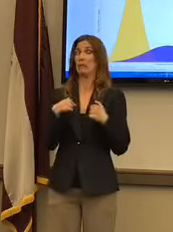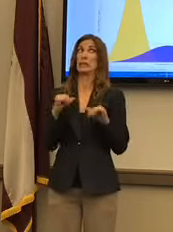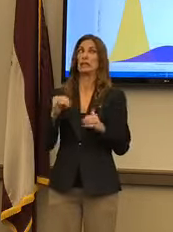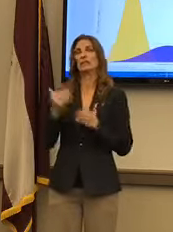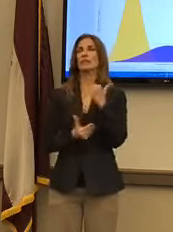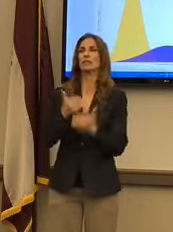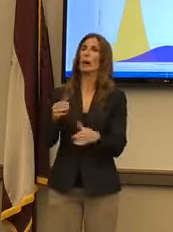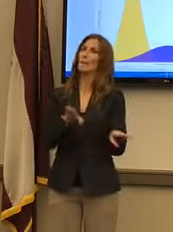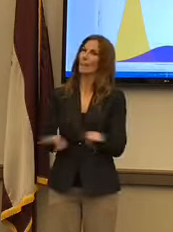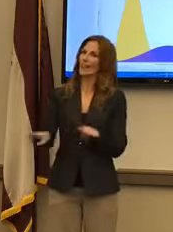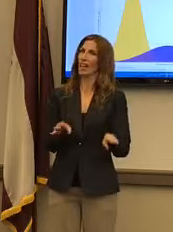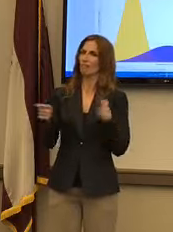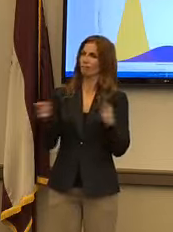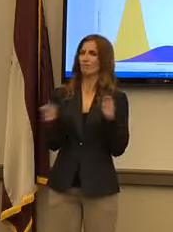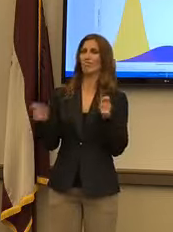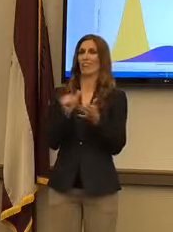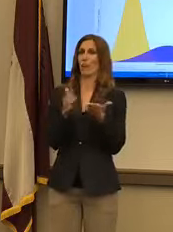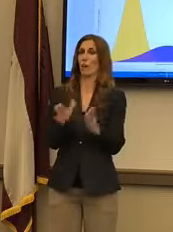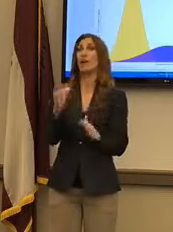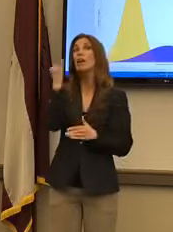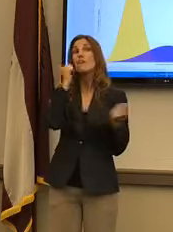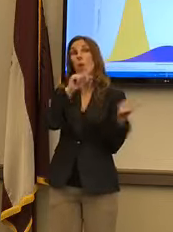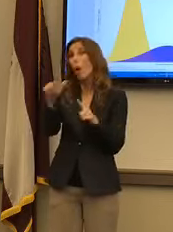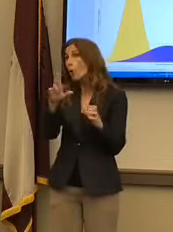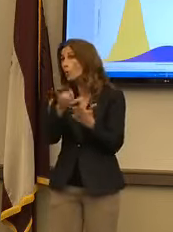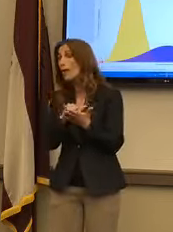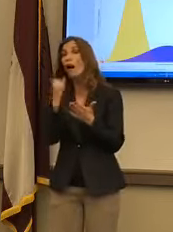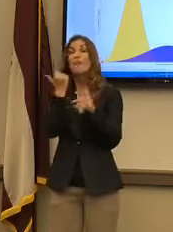accordingly and if everybody does that if everybody follows the rules in the